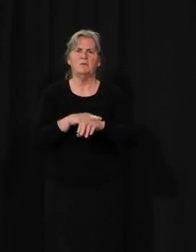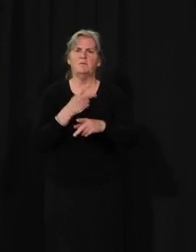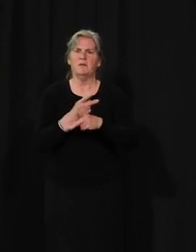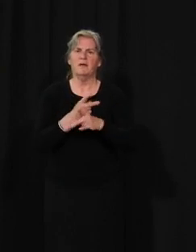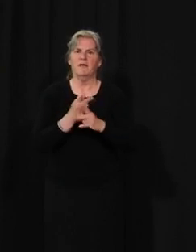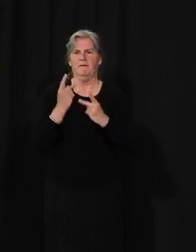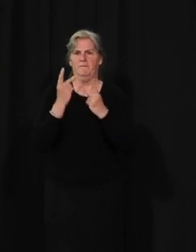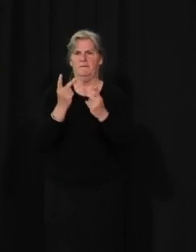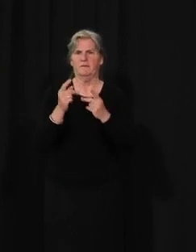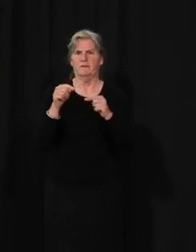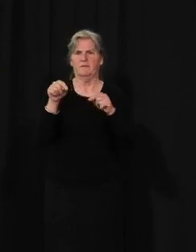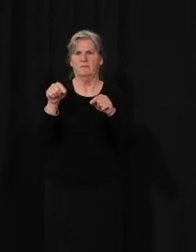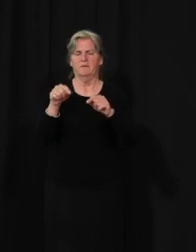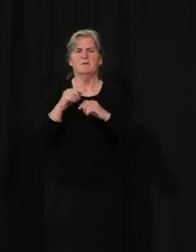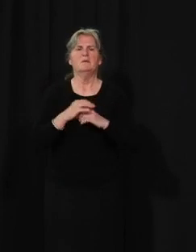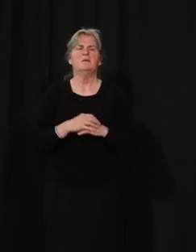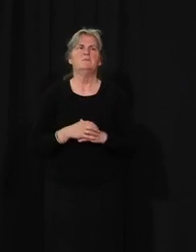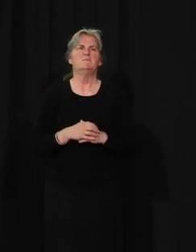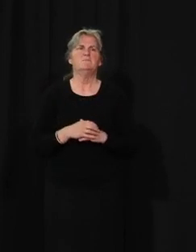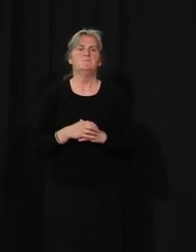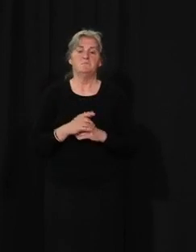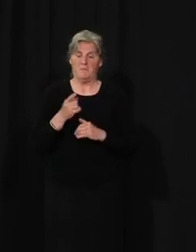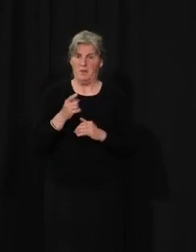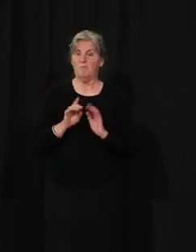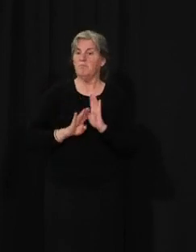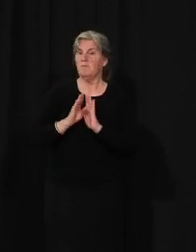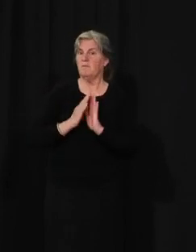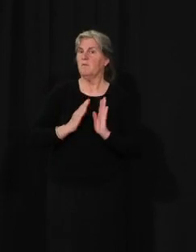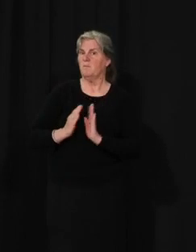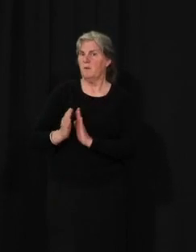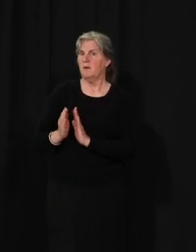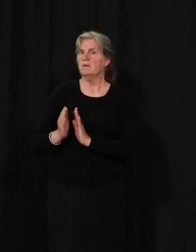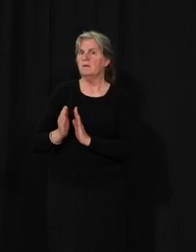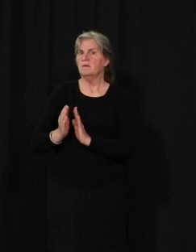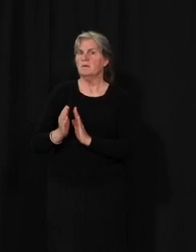have built a plan which is not